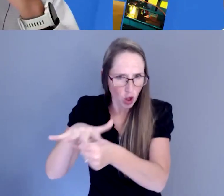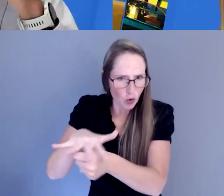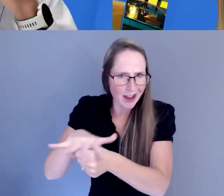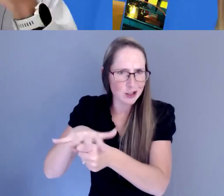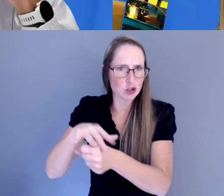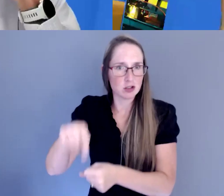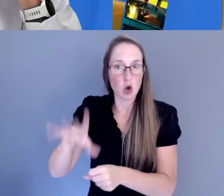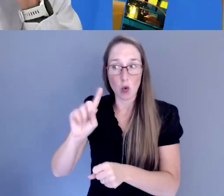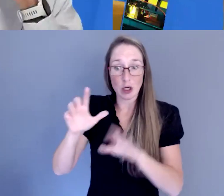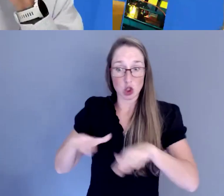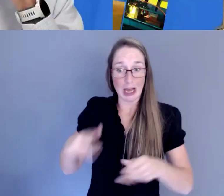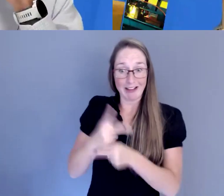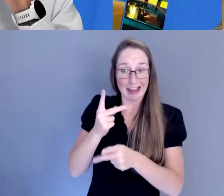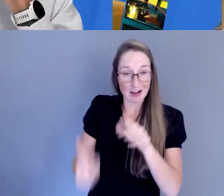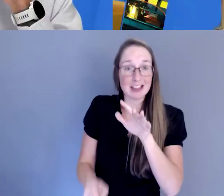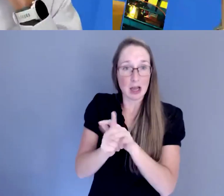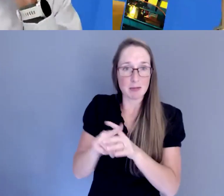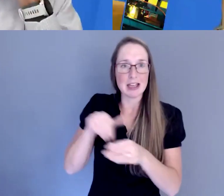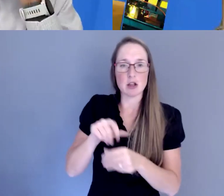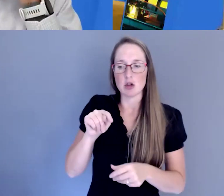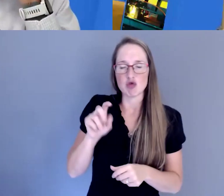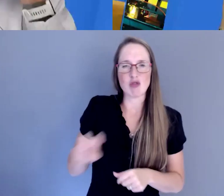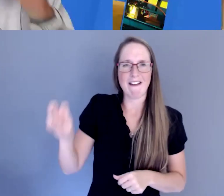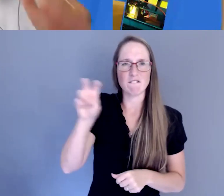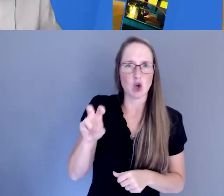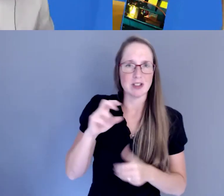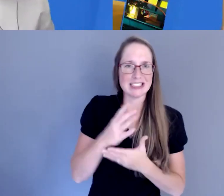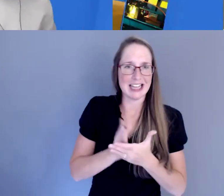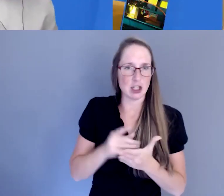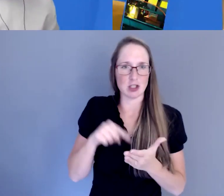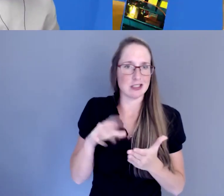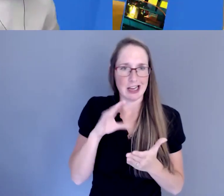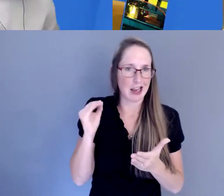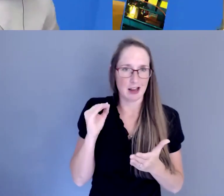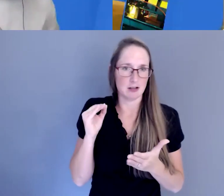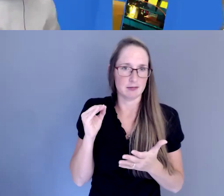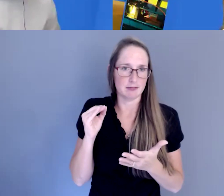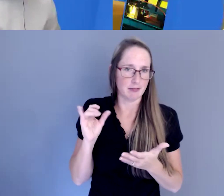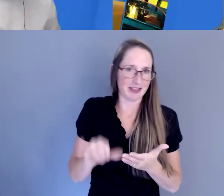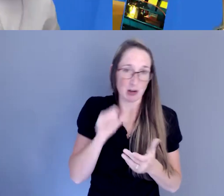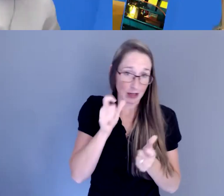childcare comes up is in the travel section, and that was not changed.